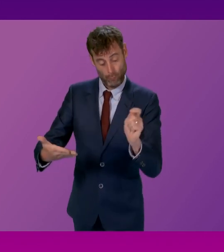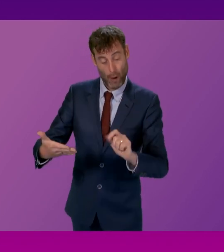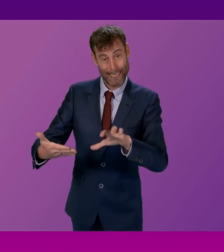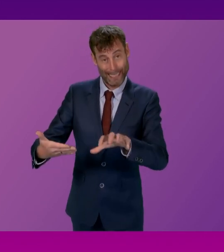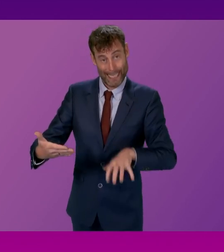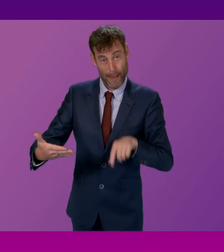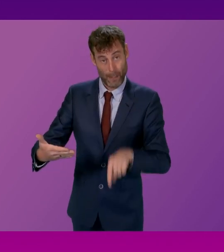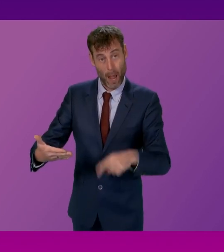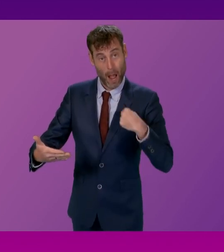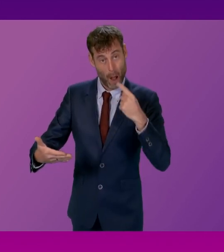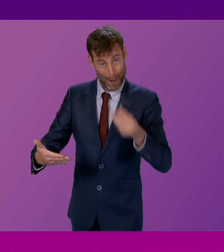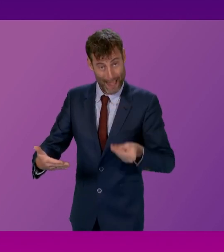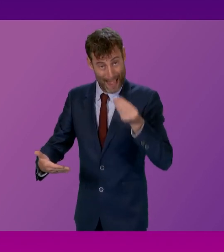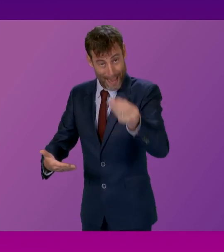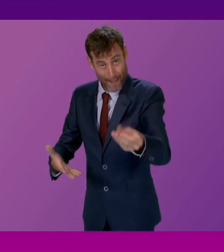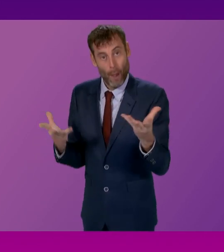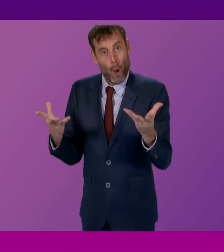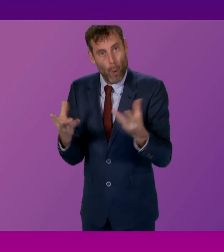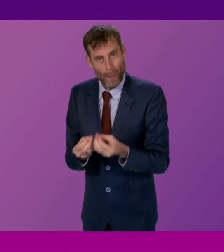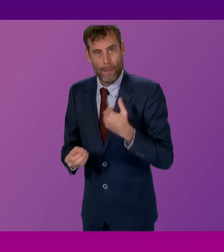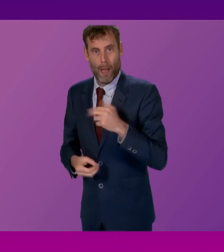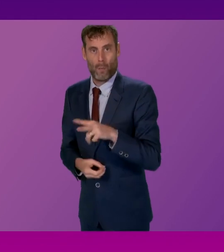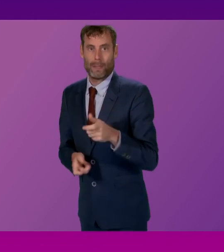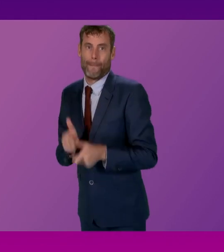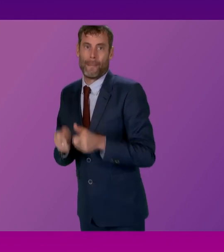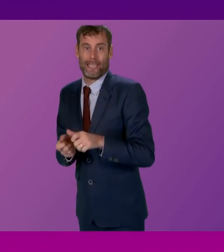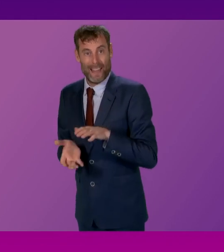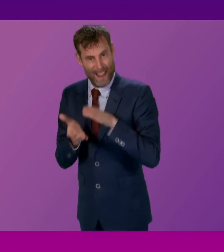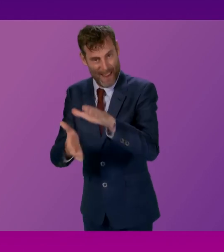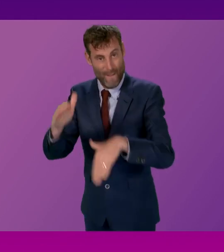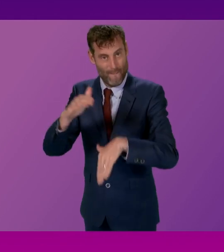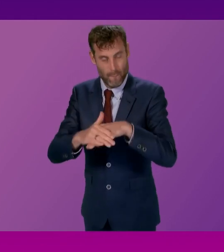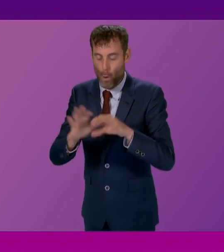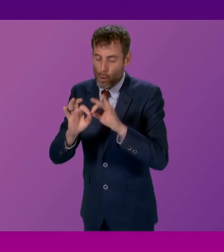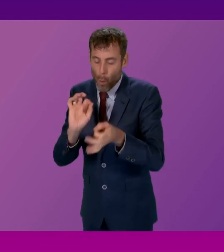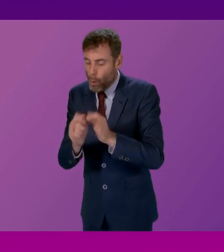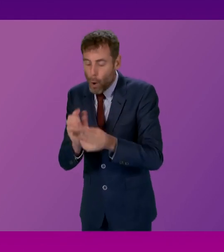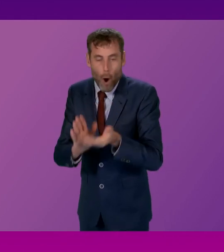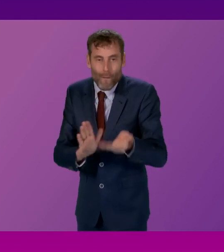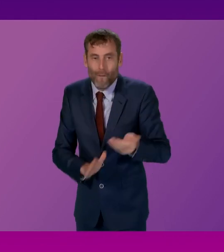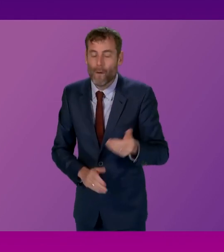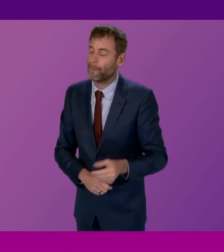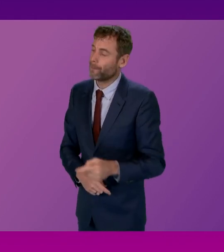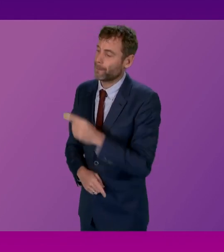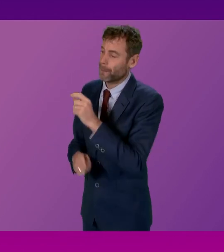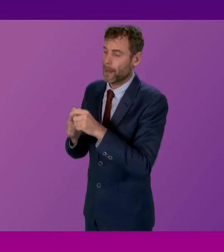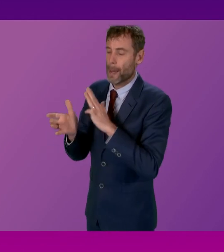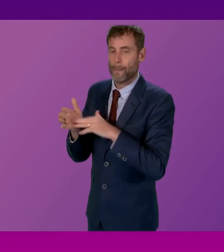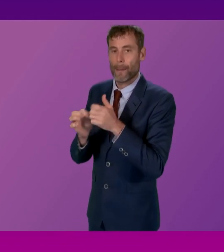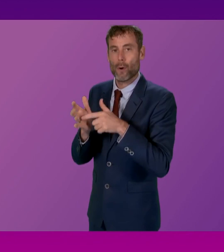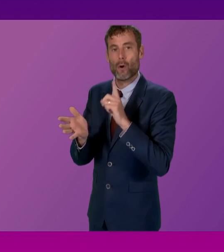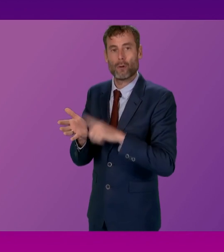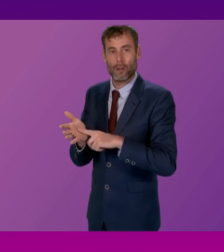over my messages in full and unredacted.